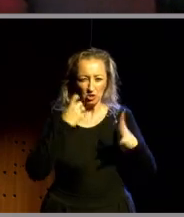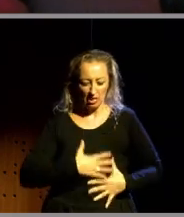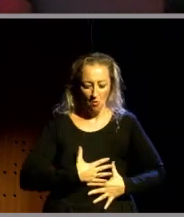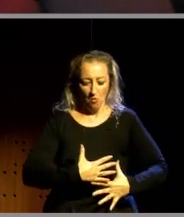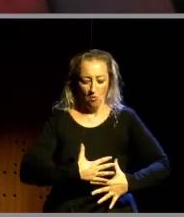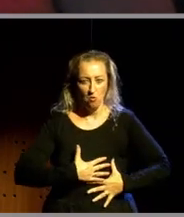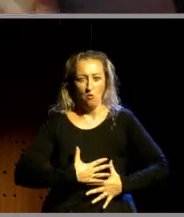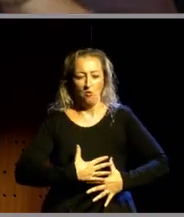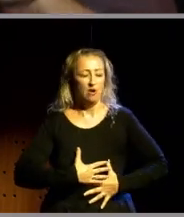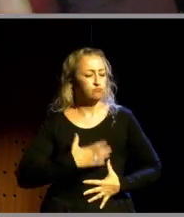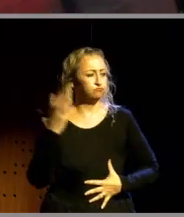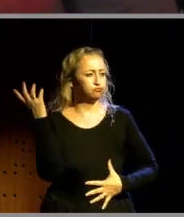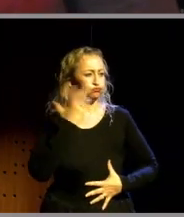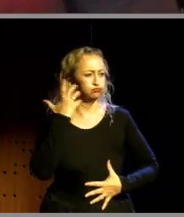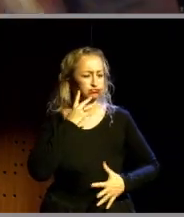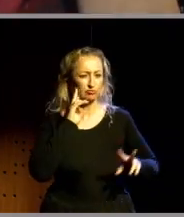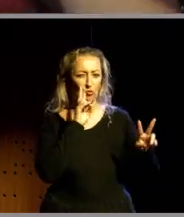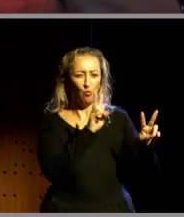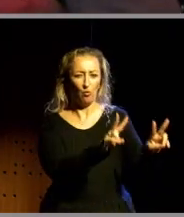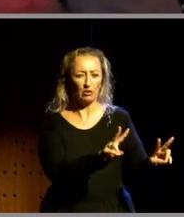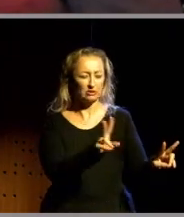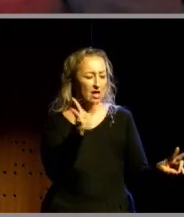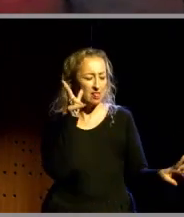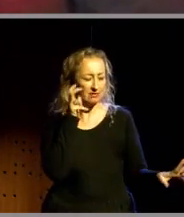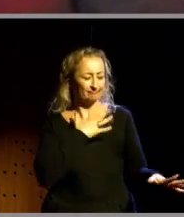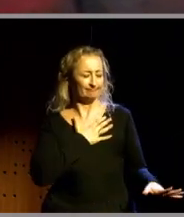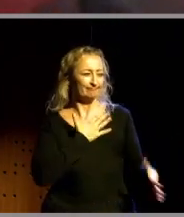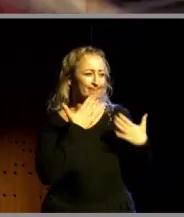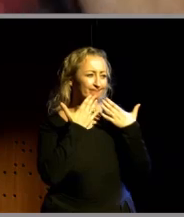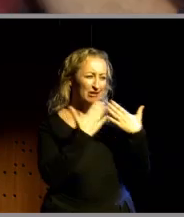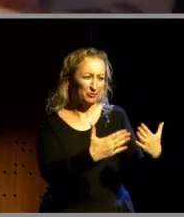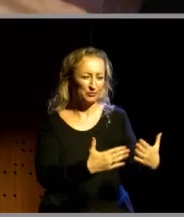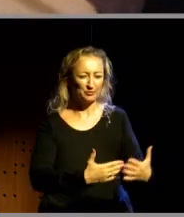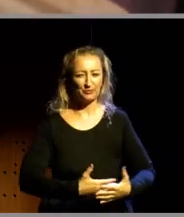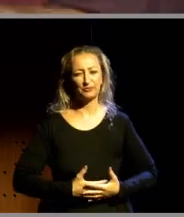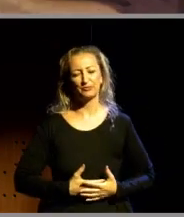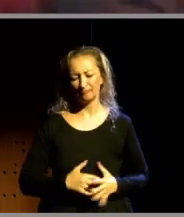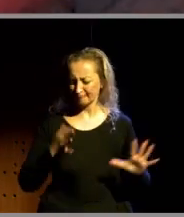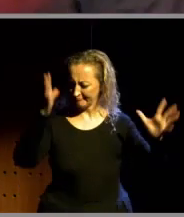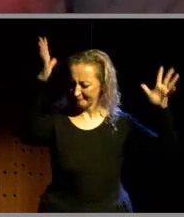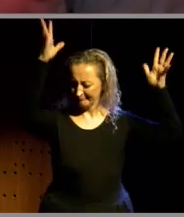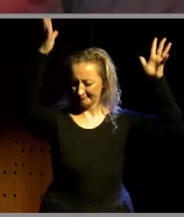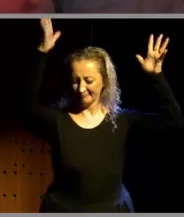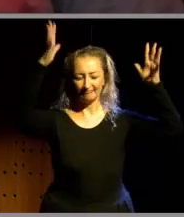Amazing. So amazing to watch and to listen. So thank you so much for that. Yeah. Give her a round of applause.